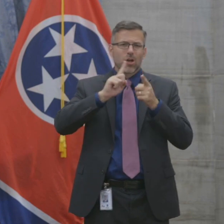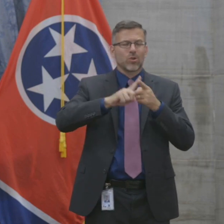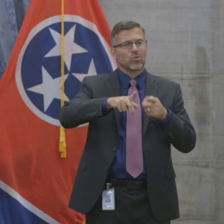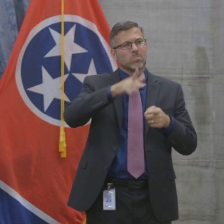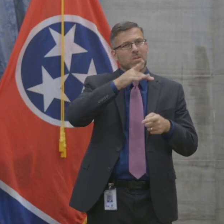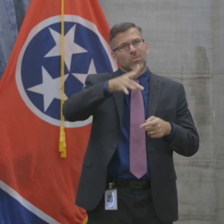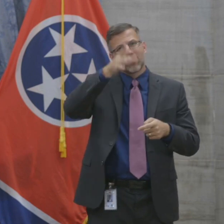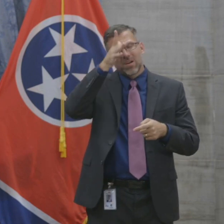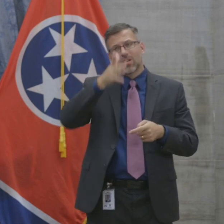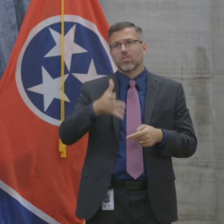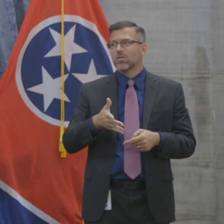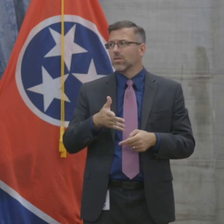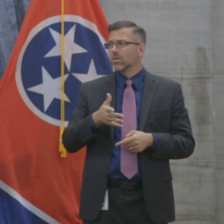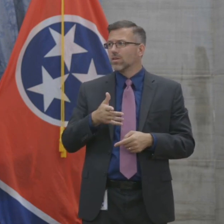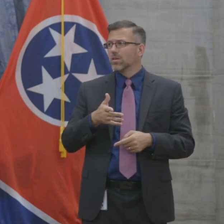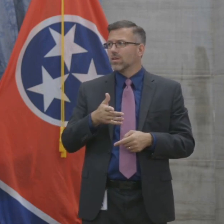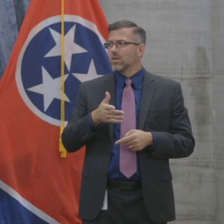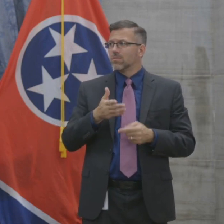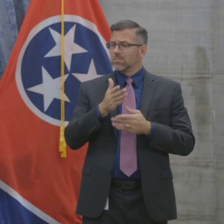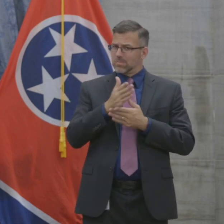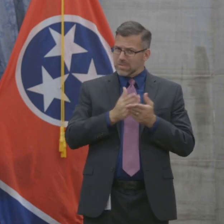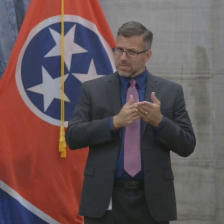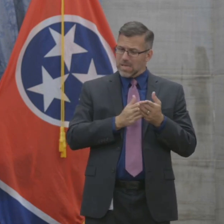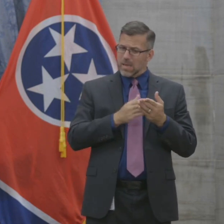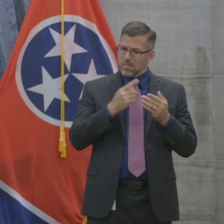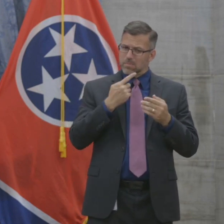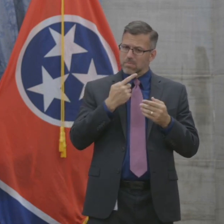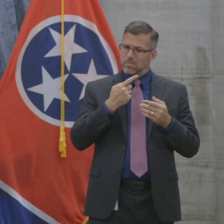the nursing homes. Early in the pandemic there was a caveat of